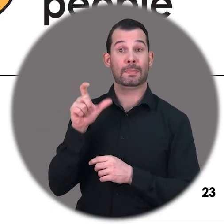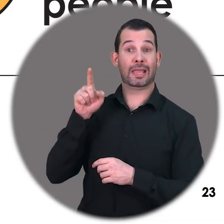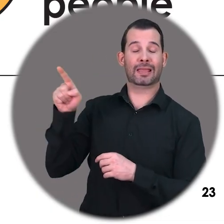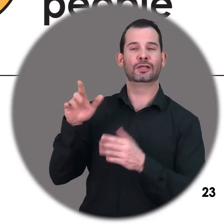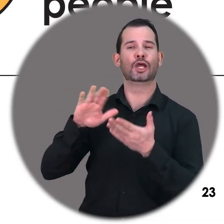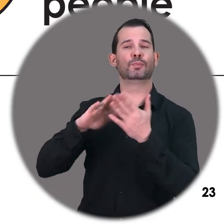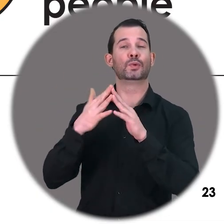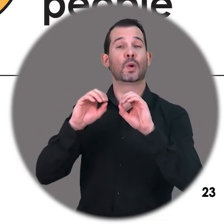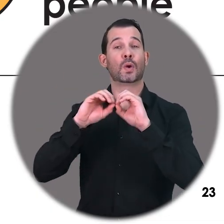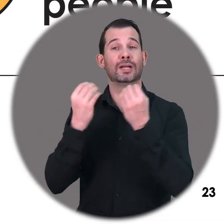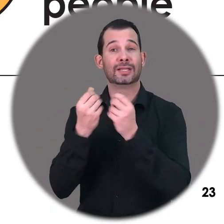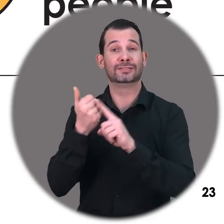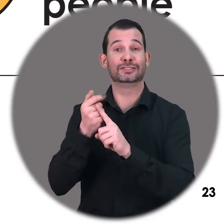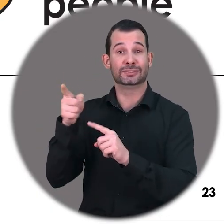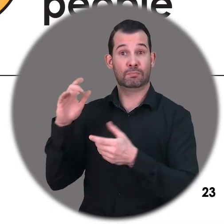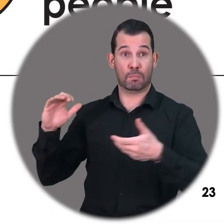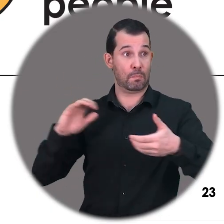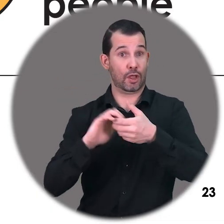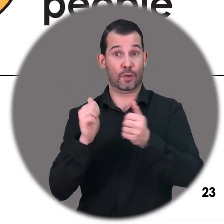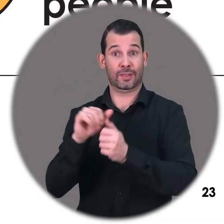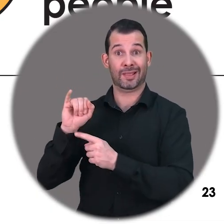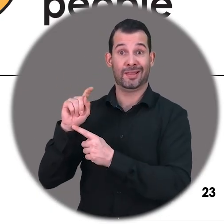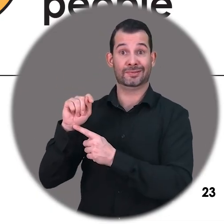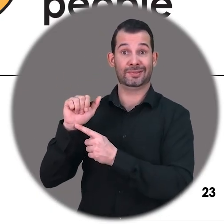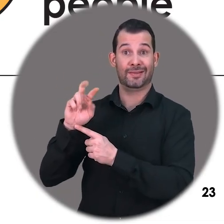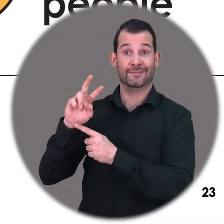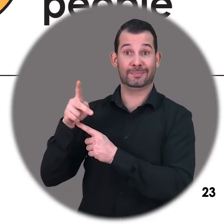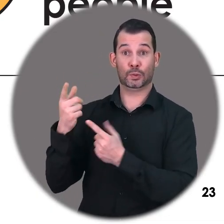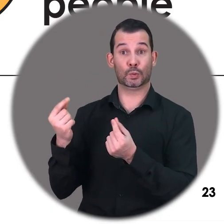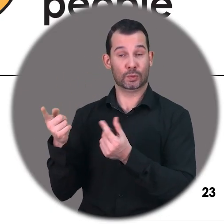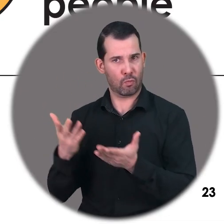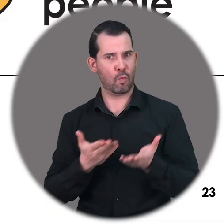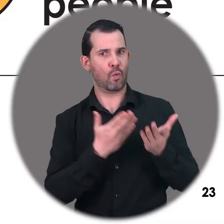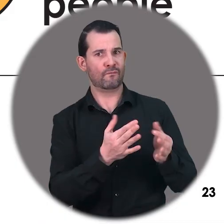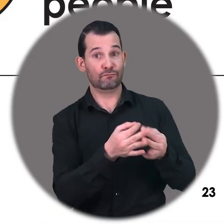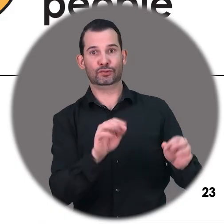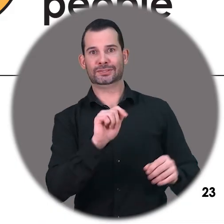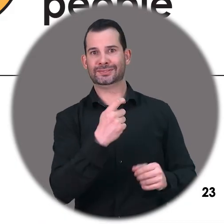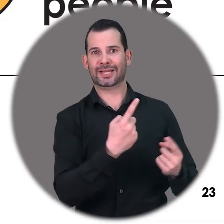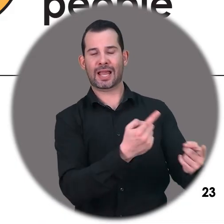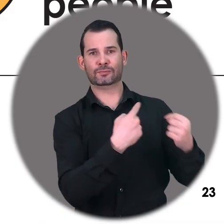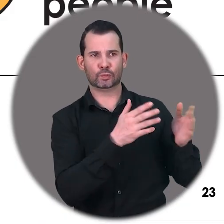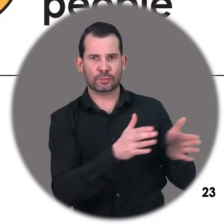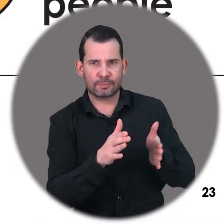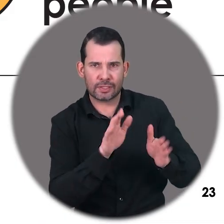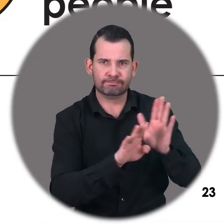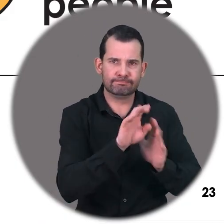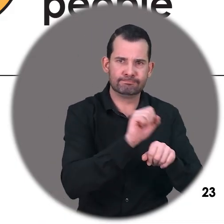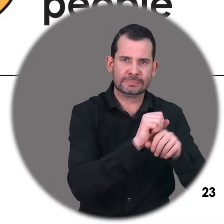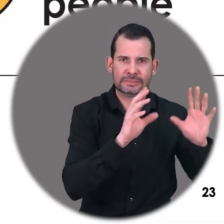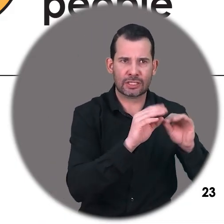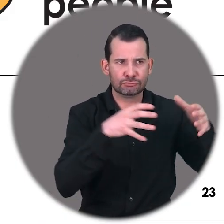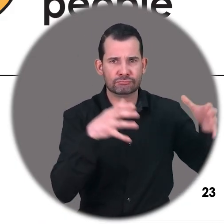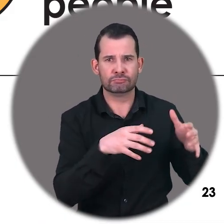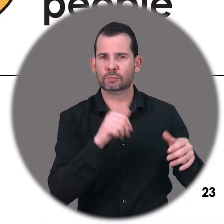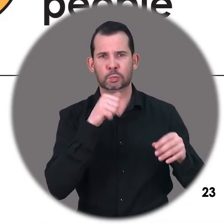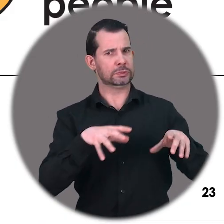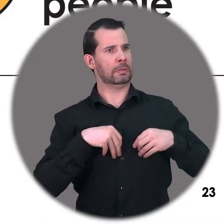In Quebec, community organizations that partner with the ITAVP offer free tax return preparation sessions